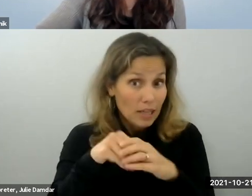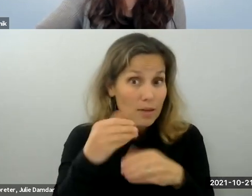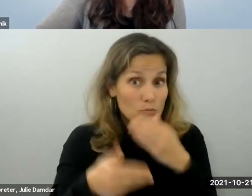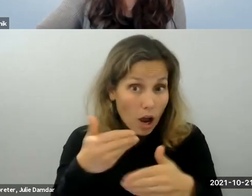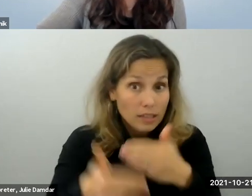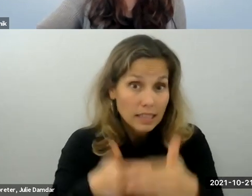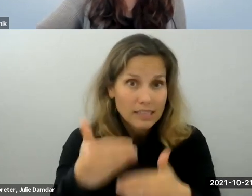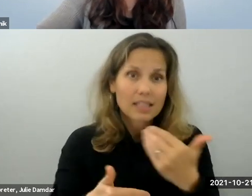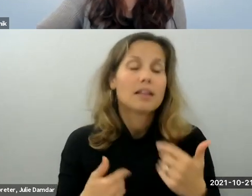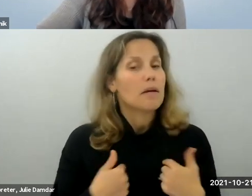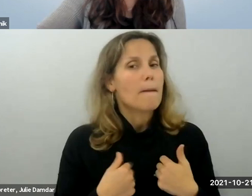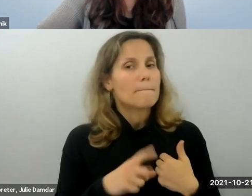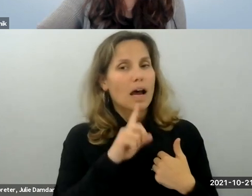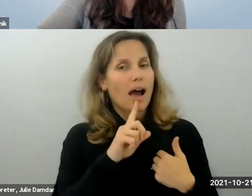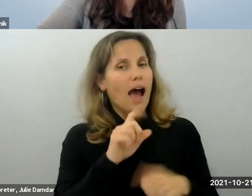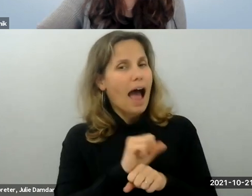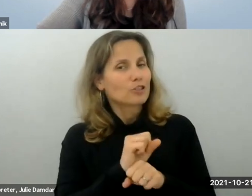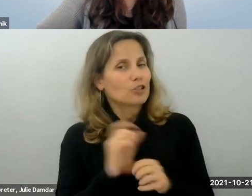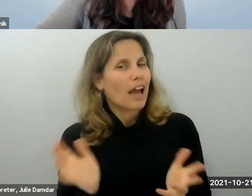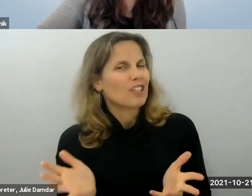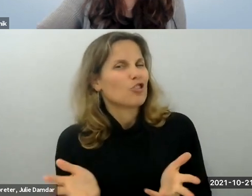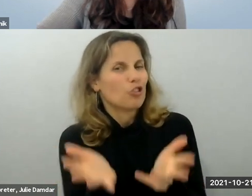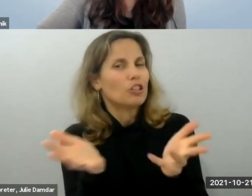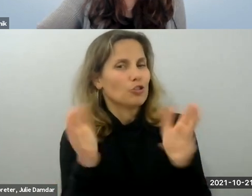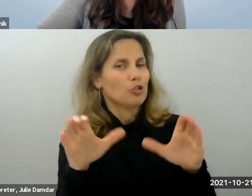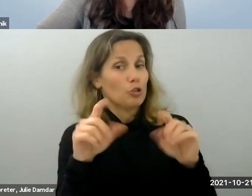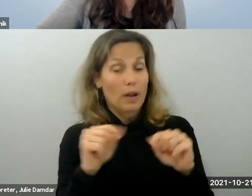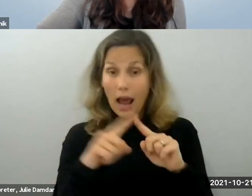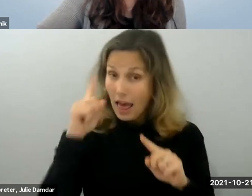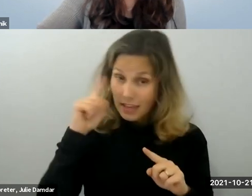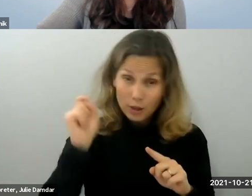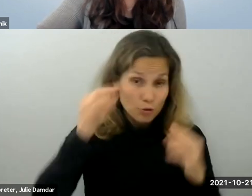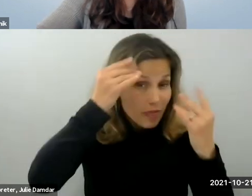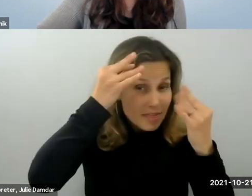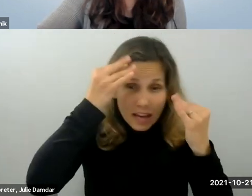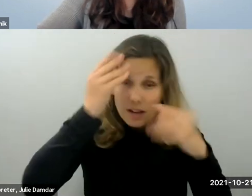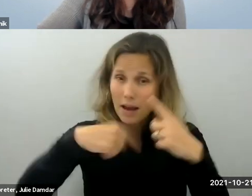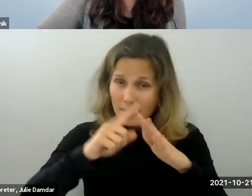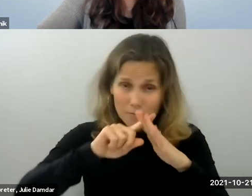Lisa Saldana (she/her/hers): But I actually would encourage you to do that, I think we should think about implementation, from the outset.